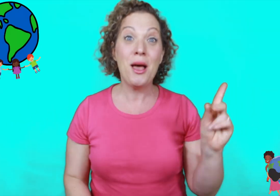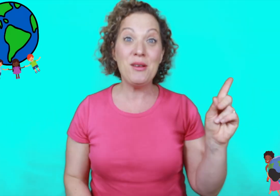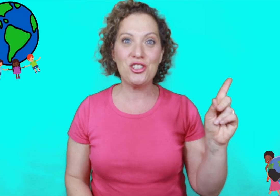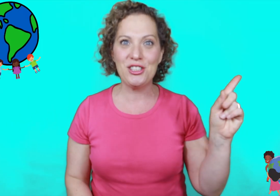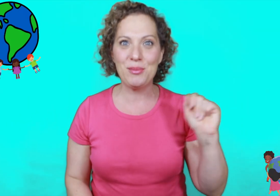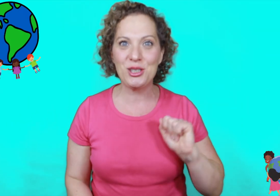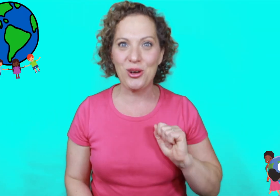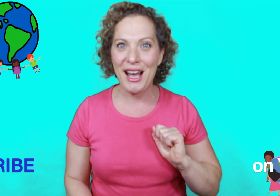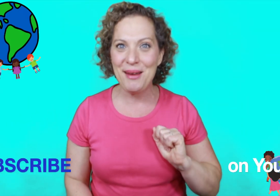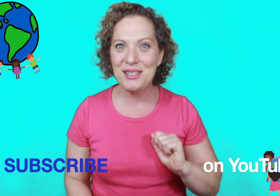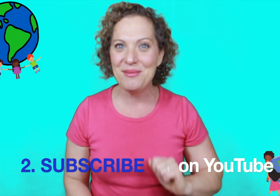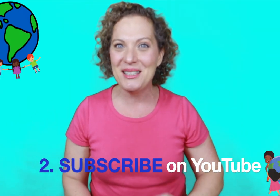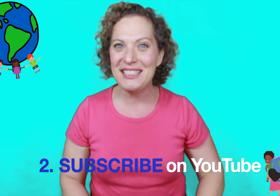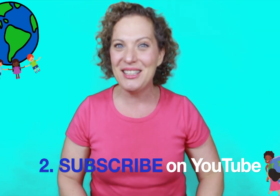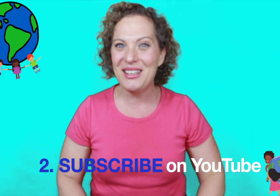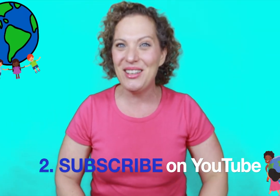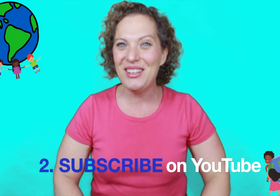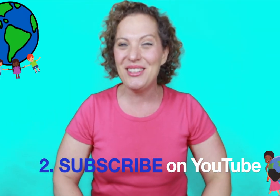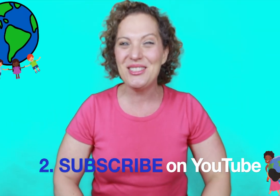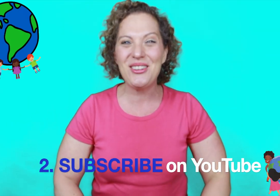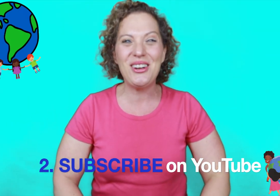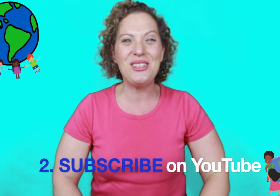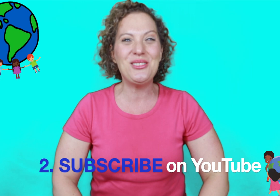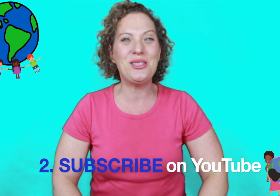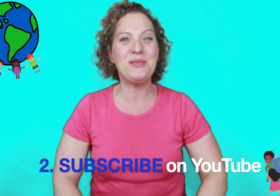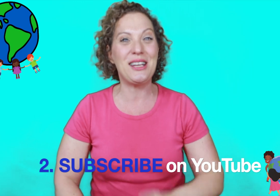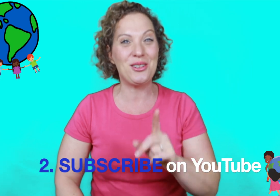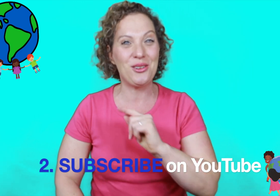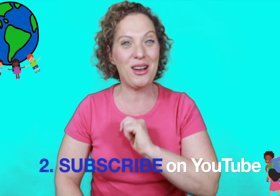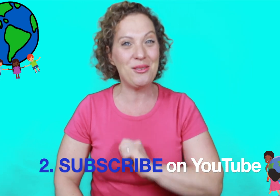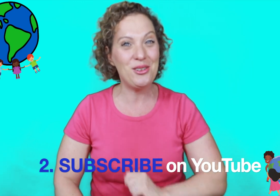be sure and subscribe to the miss nina weekly video show on youtube to get notified when new